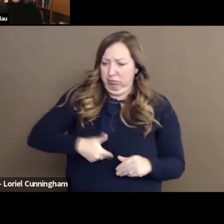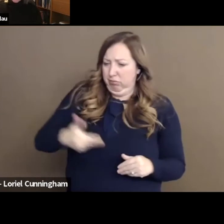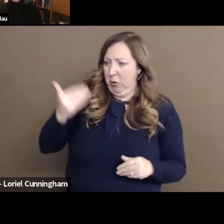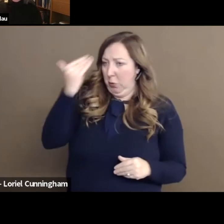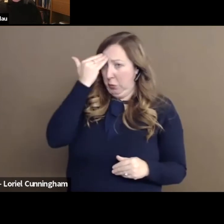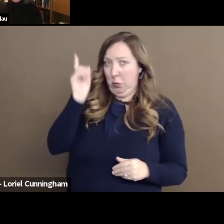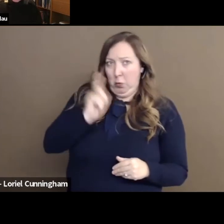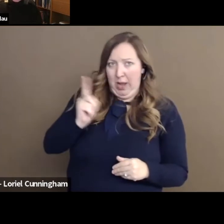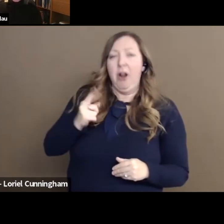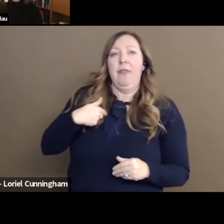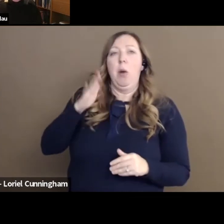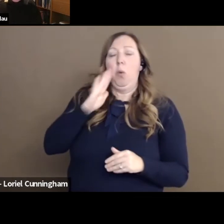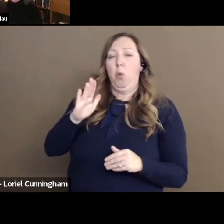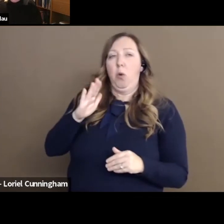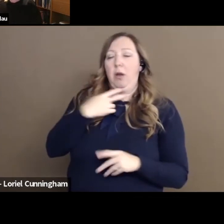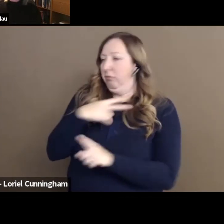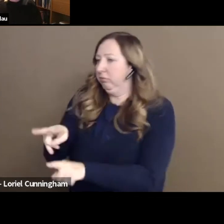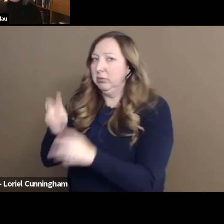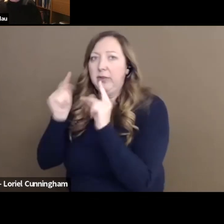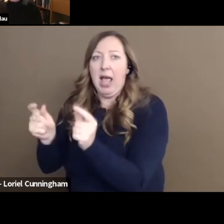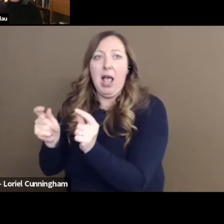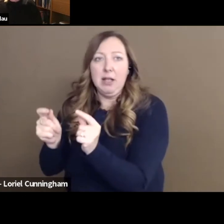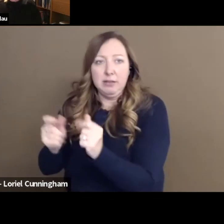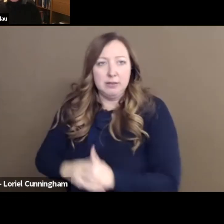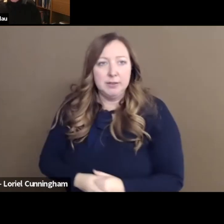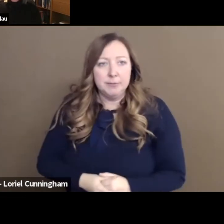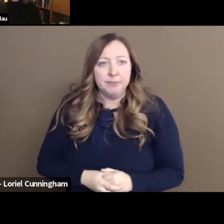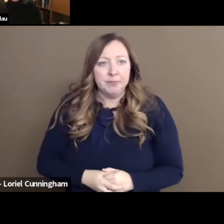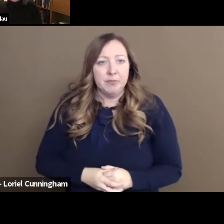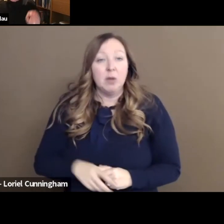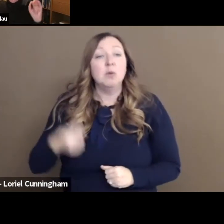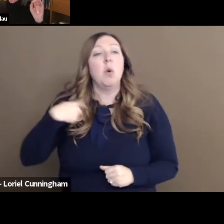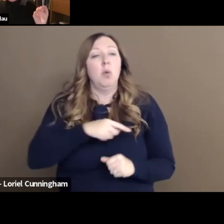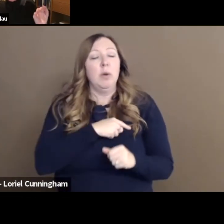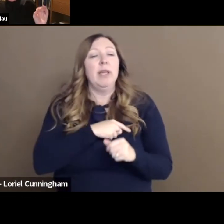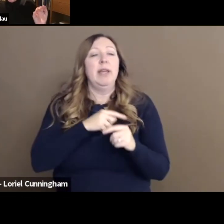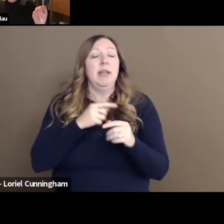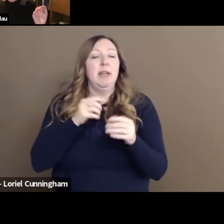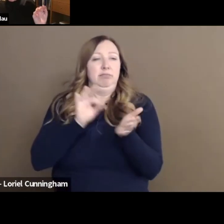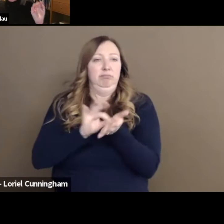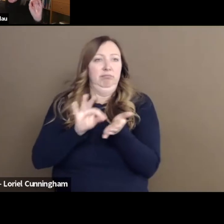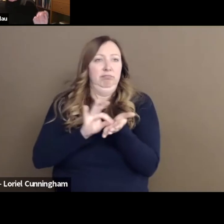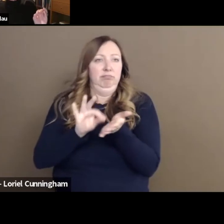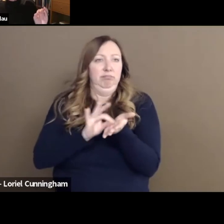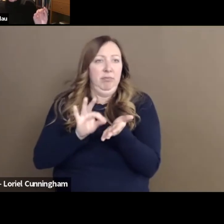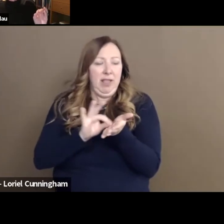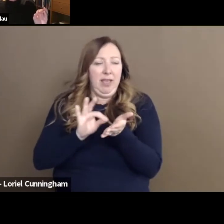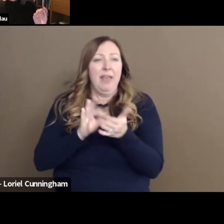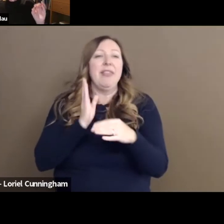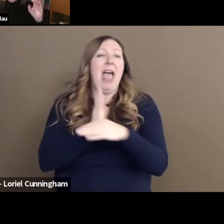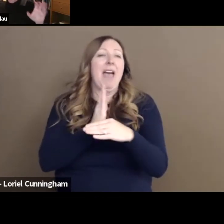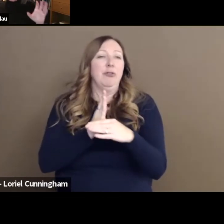and what we found is this is an average difference score between the optimal